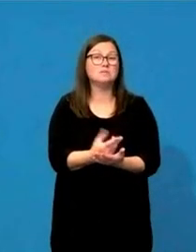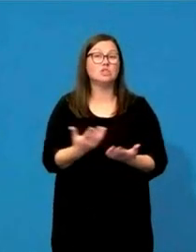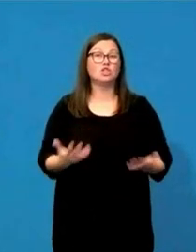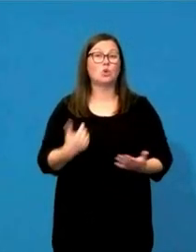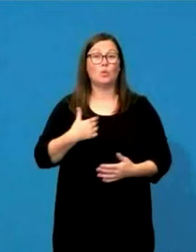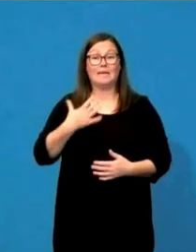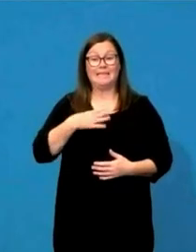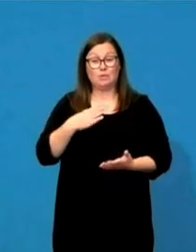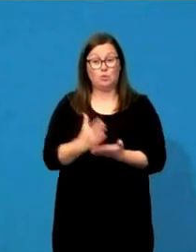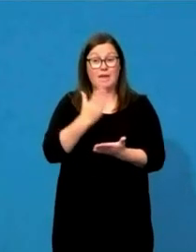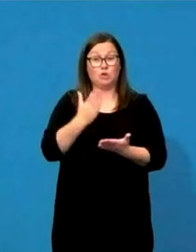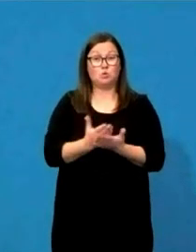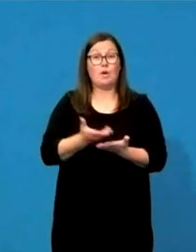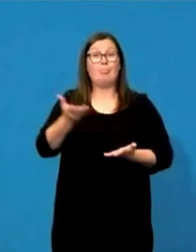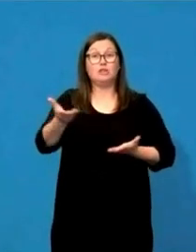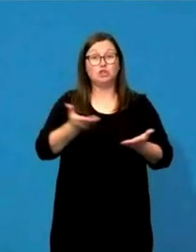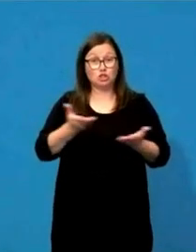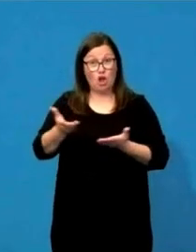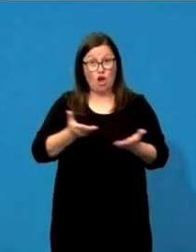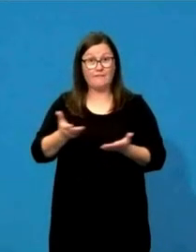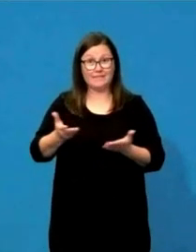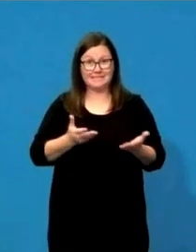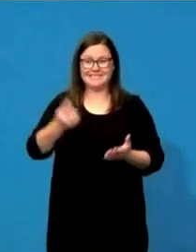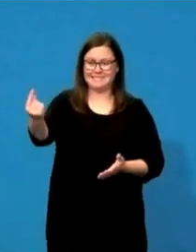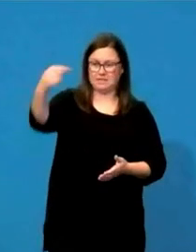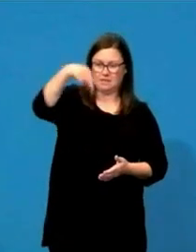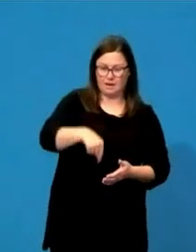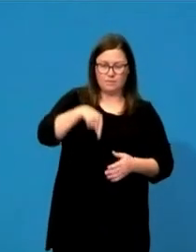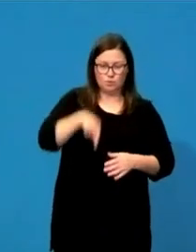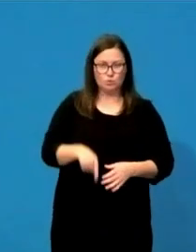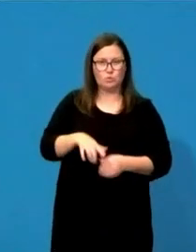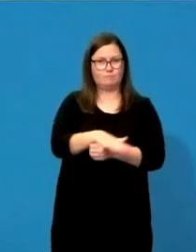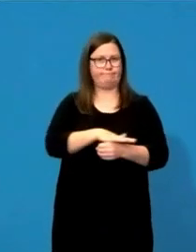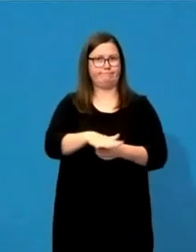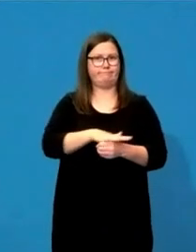Emily, was there anything else that you would like to talk about in terms of